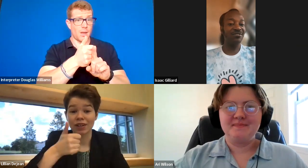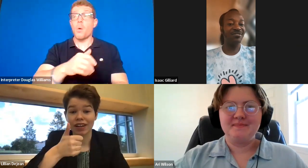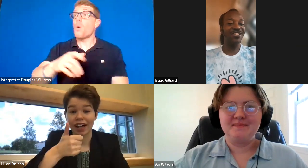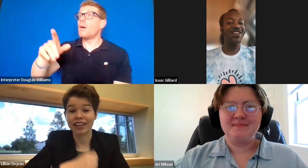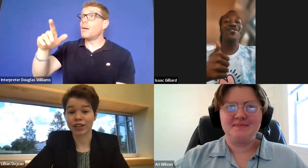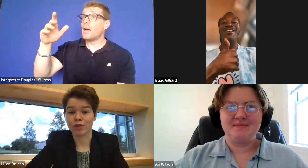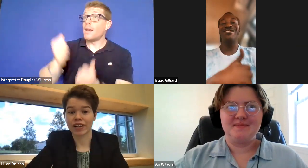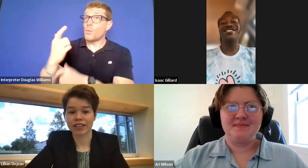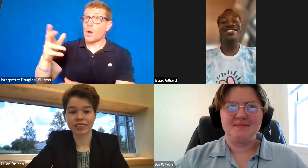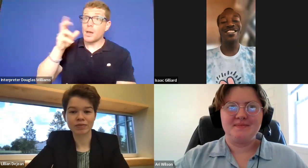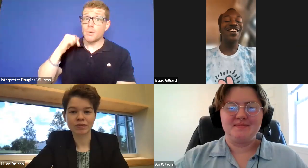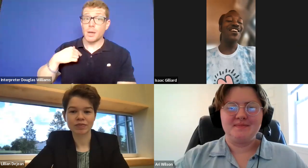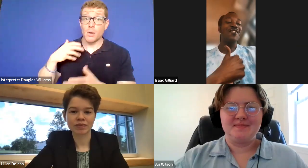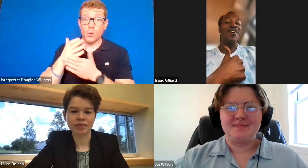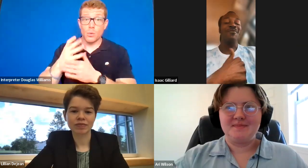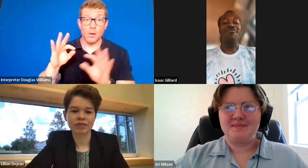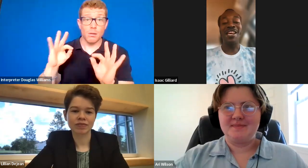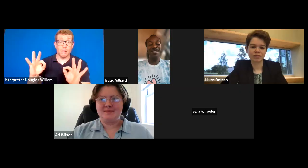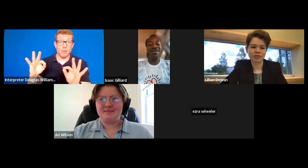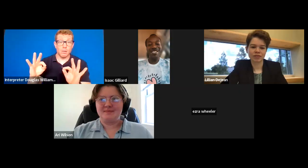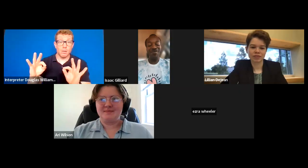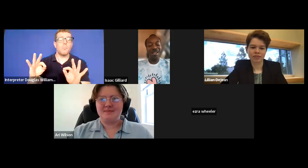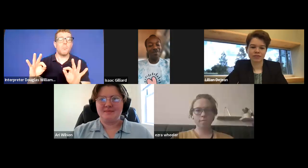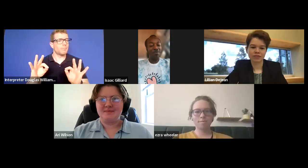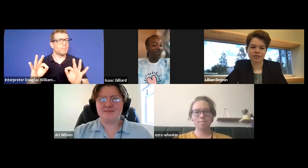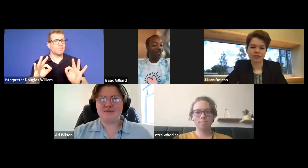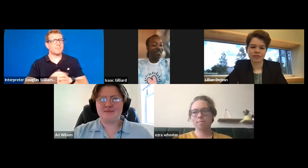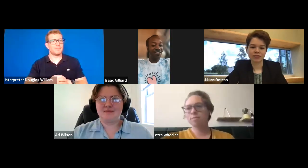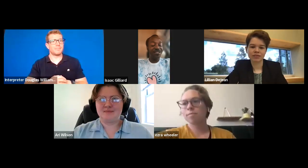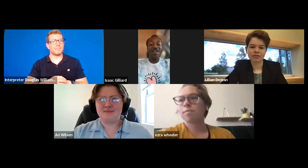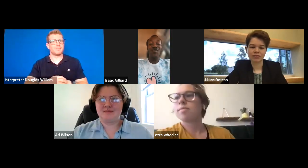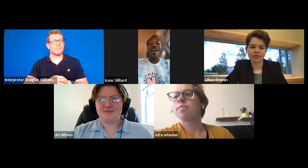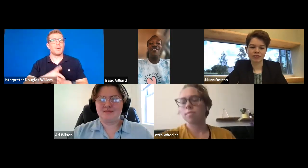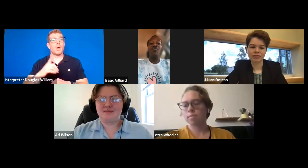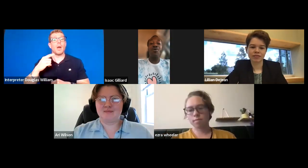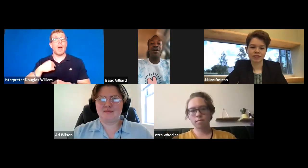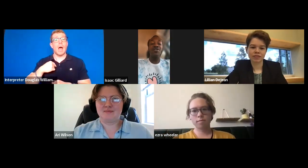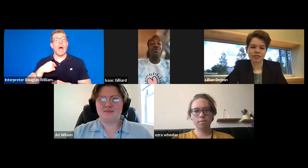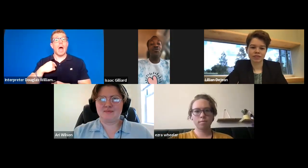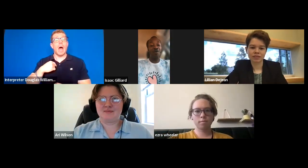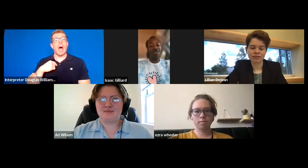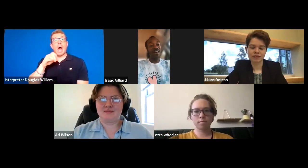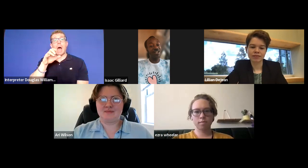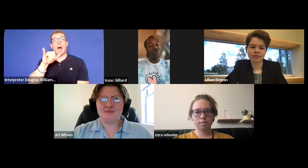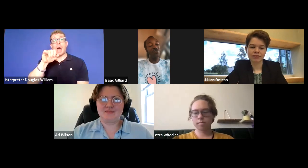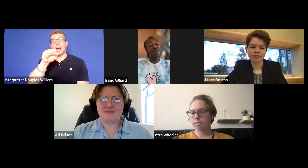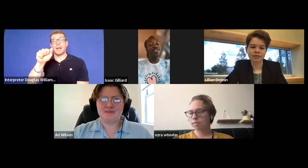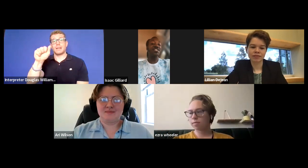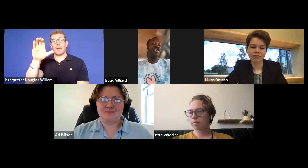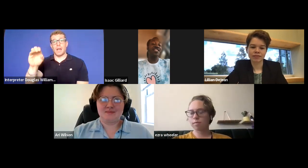Okay, I think isaac but I prefer is he I don't have any pronouns, but formally I do. Pc.